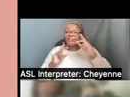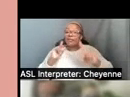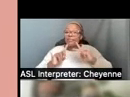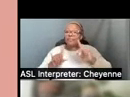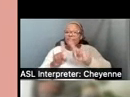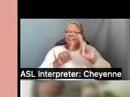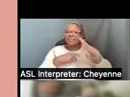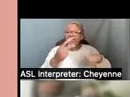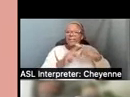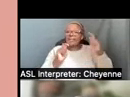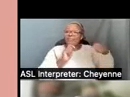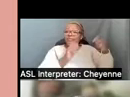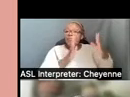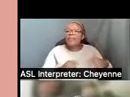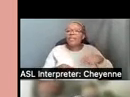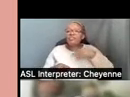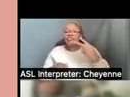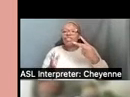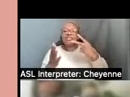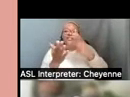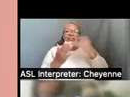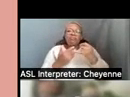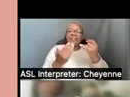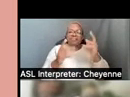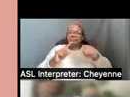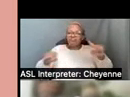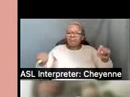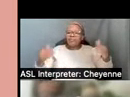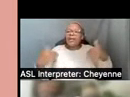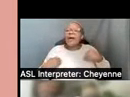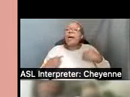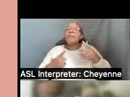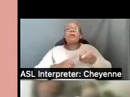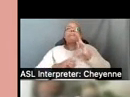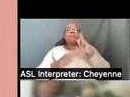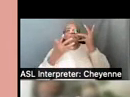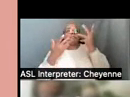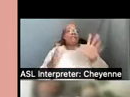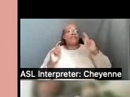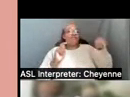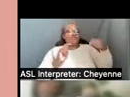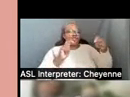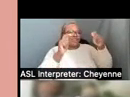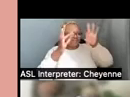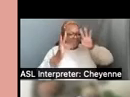and voices and projects. But there's this moment when your film is done and boom, now you have to deal with the free market.